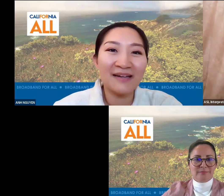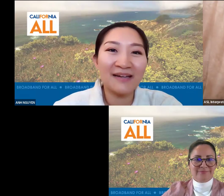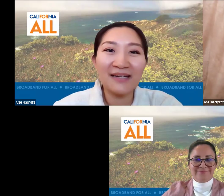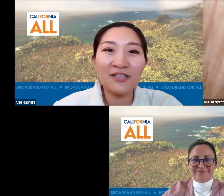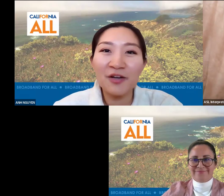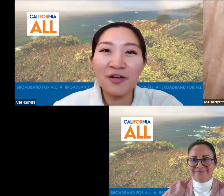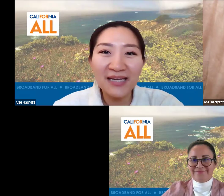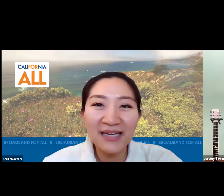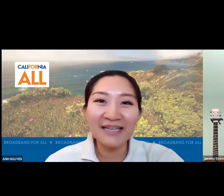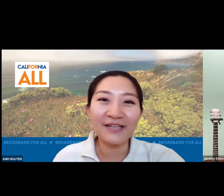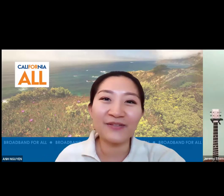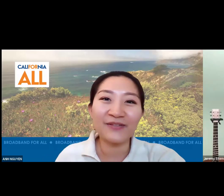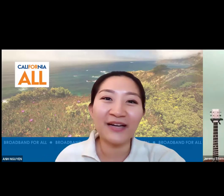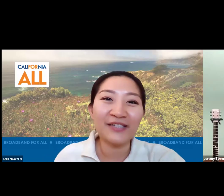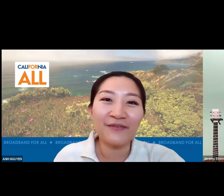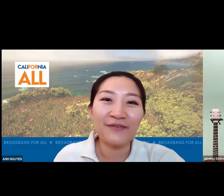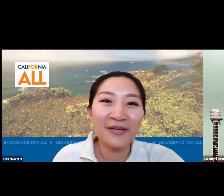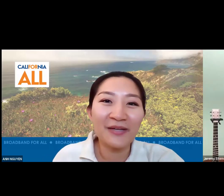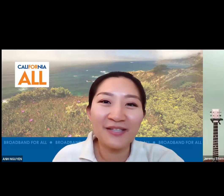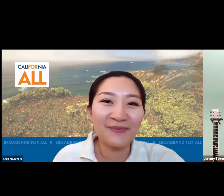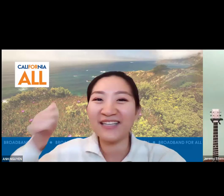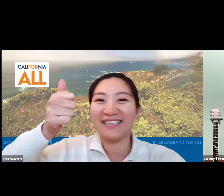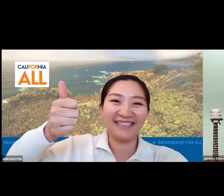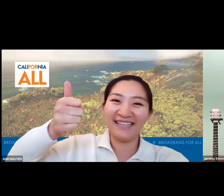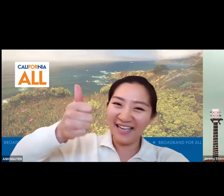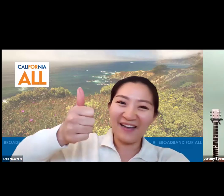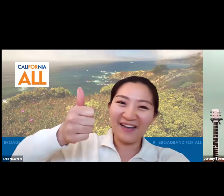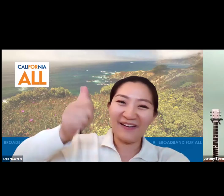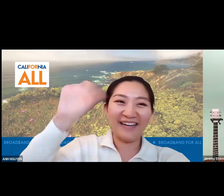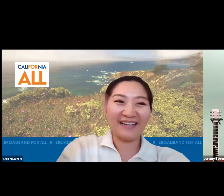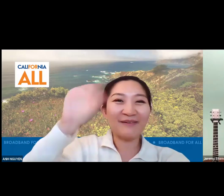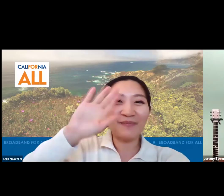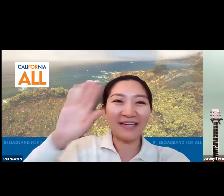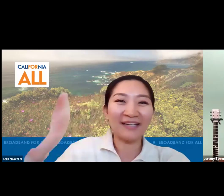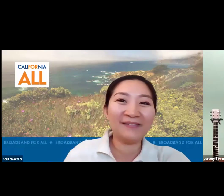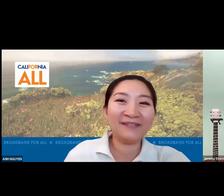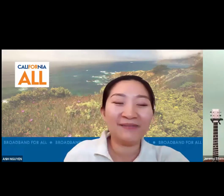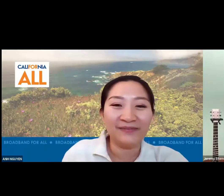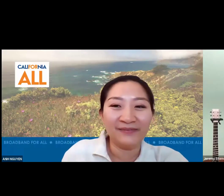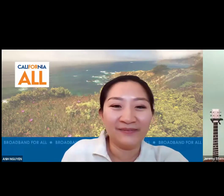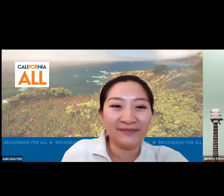Sarah. Jeremy, I see you still on. Do you have any questions for us? We're good? Alright, bye now.